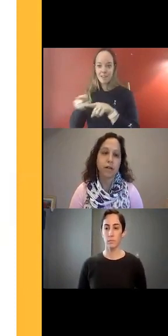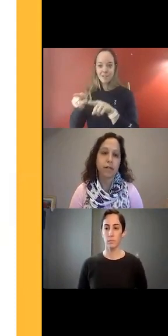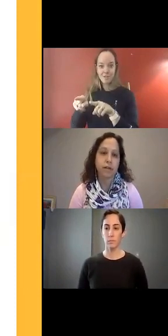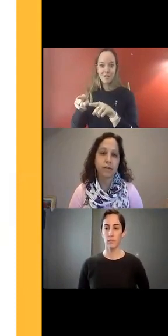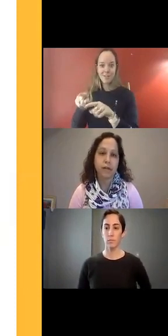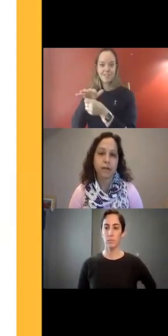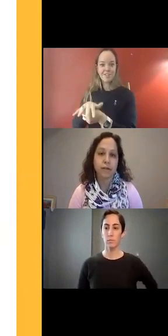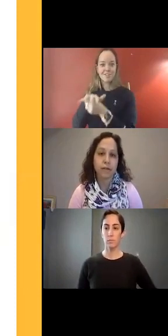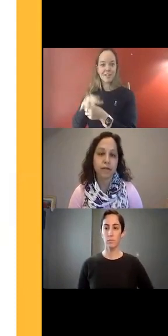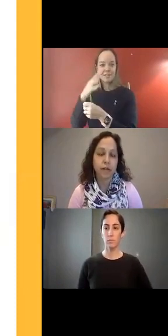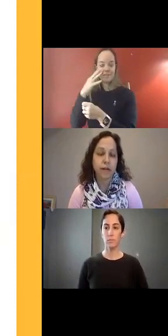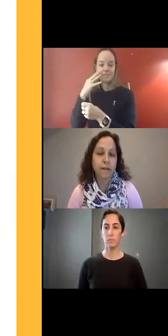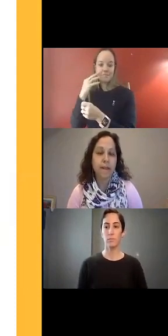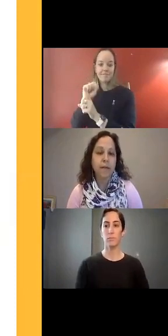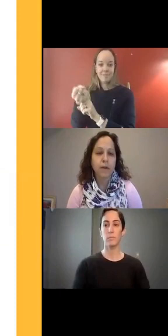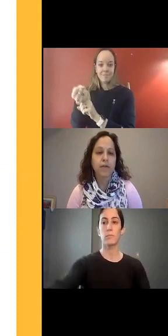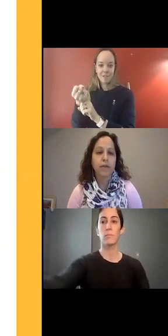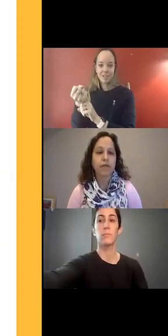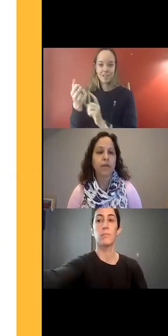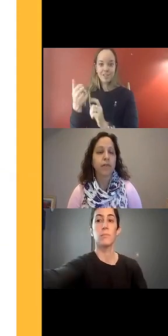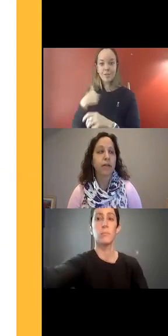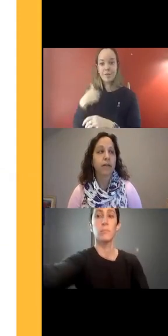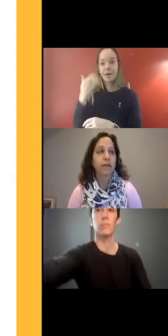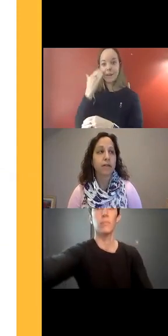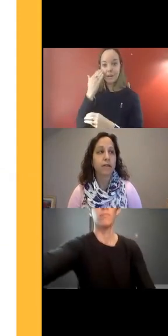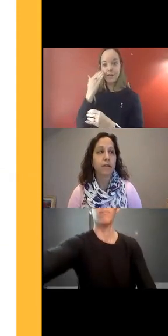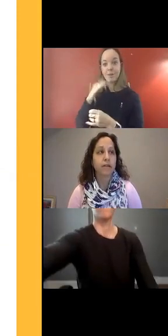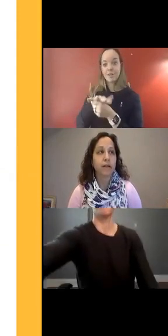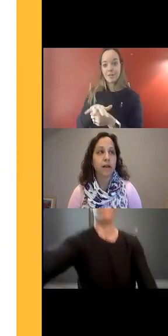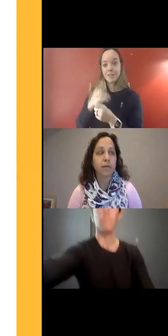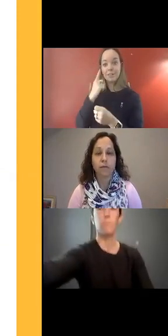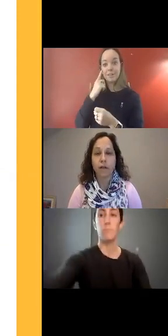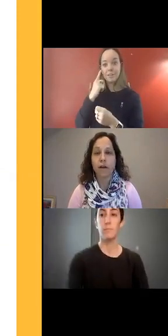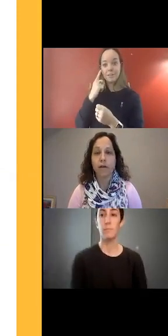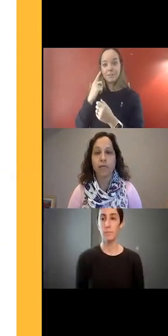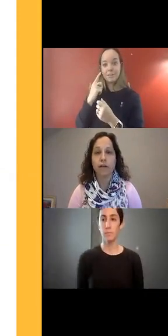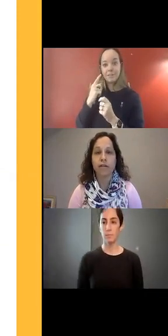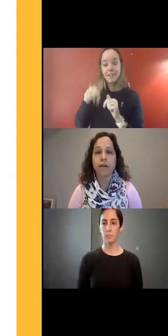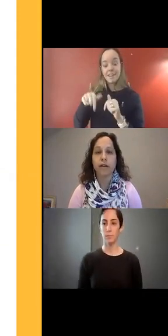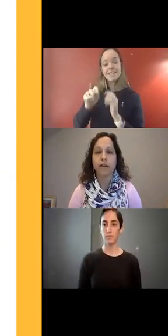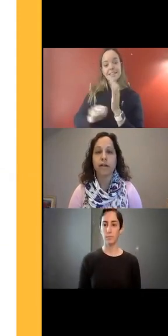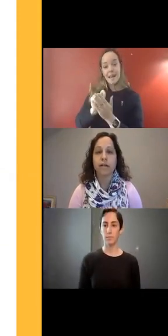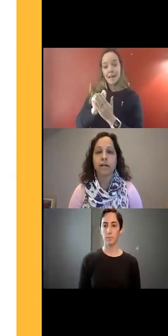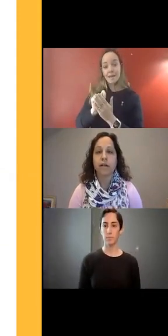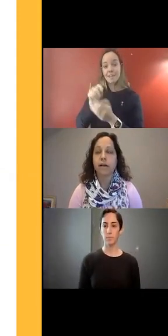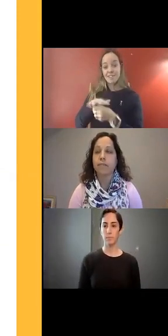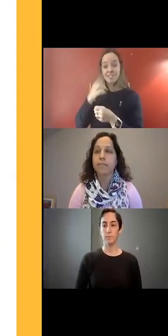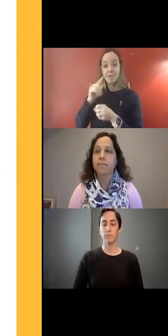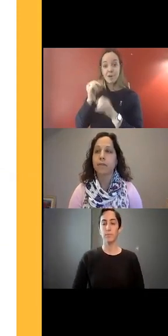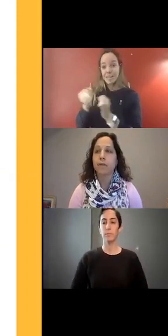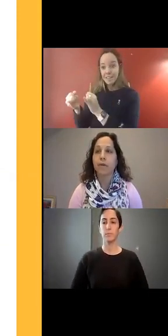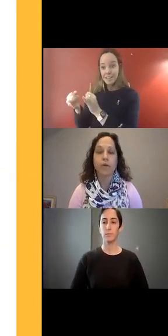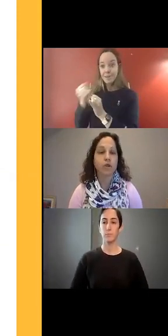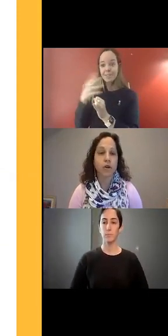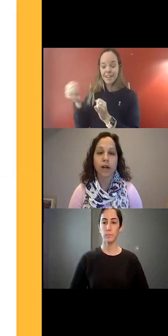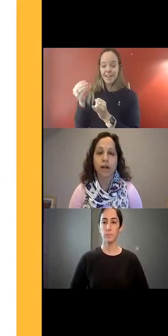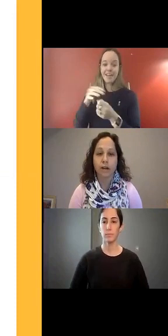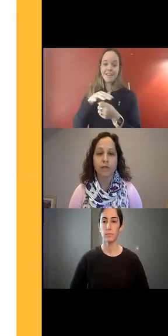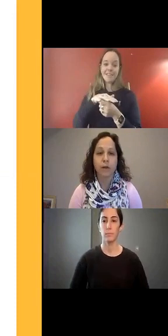for us individually but also as families I've really come to appreciate not only is that this is a time of really for us individually but also as families unprecedented overturning of pretty much is that this is a time of really